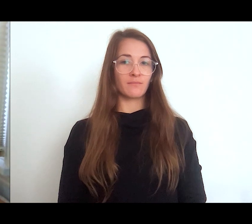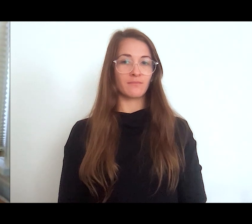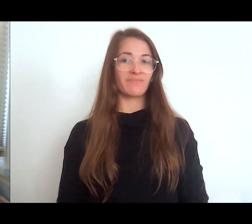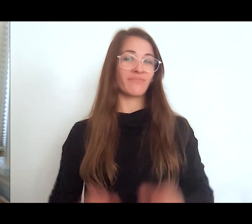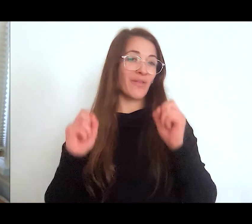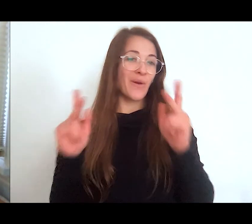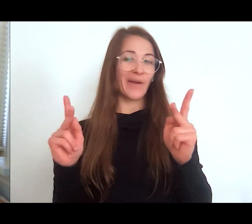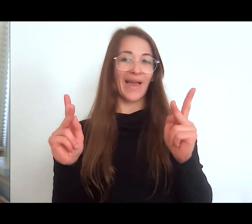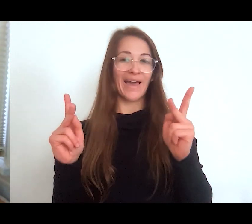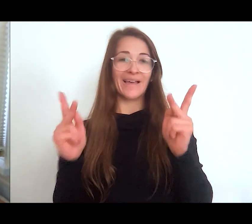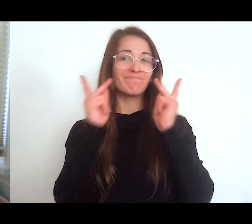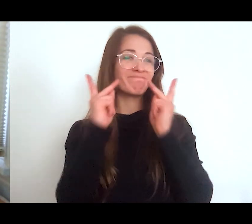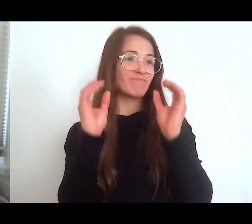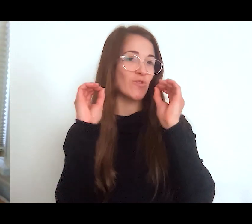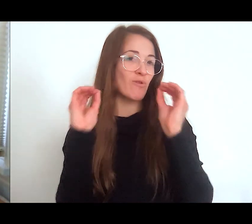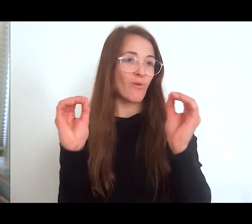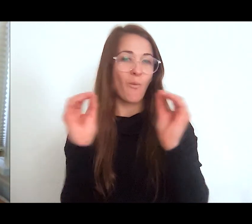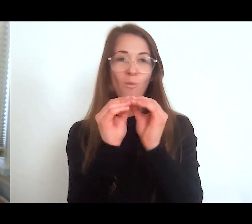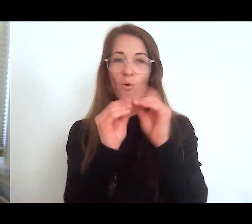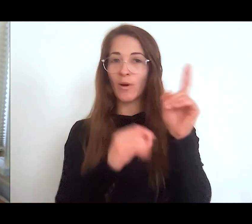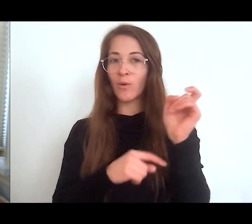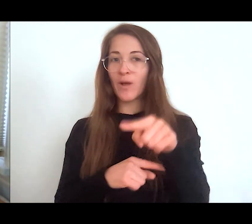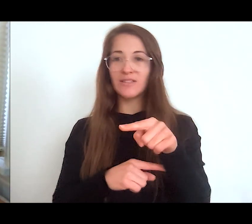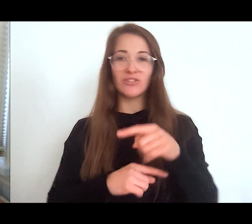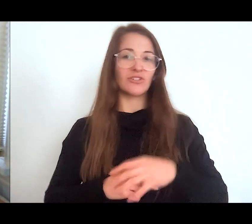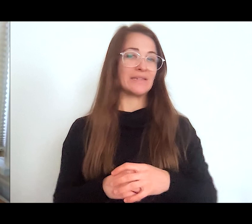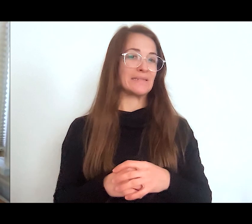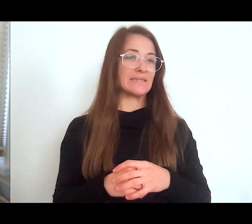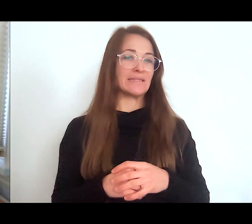ALL RIGHT. I'M NOT SEEING ANY FURTHER QUESTIONS COME IN RIGHT NOW.